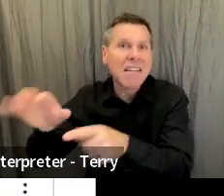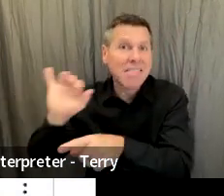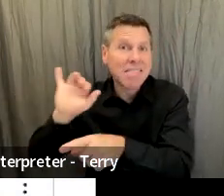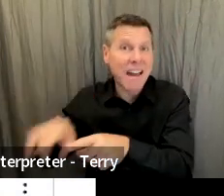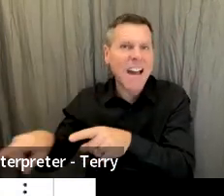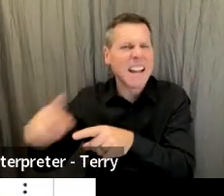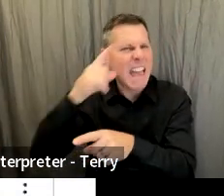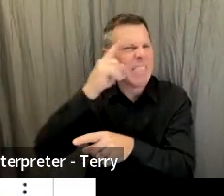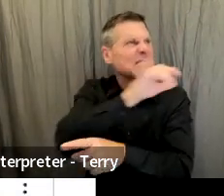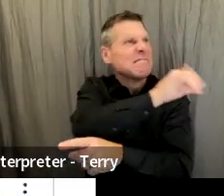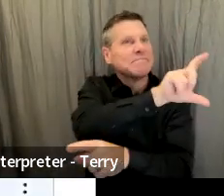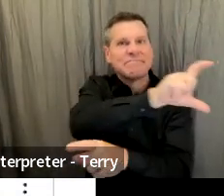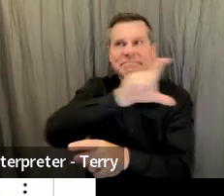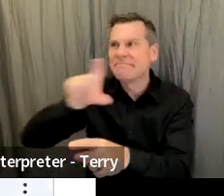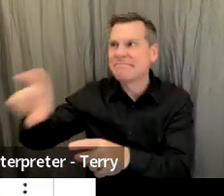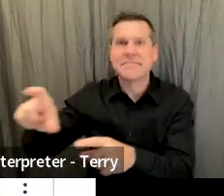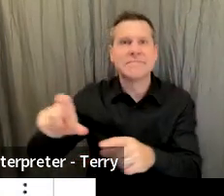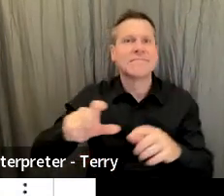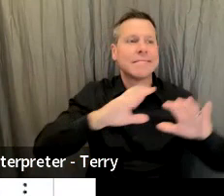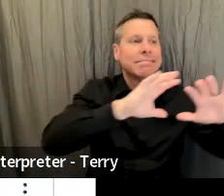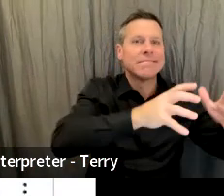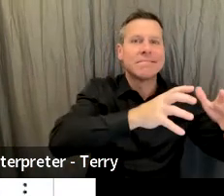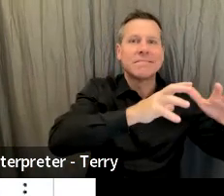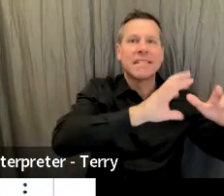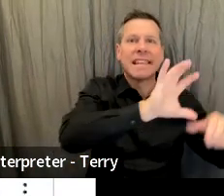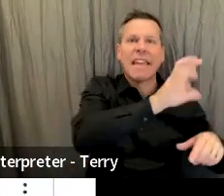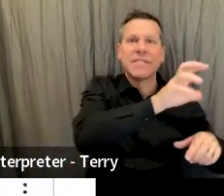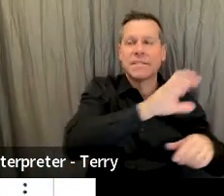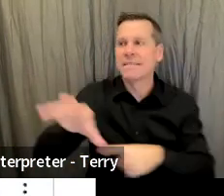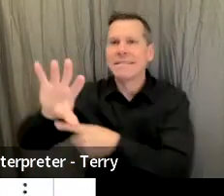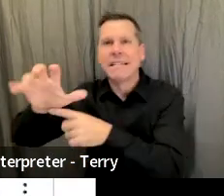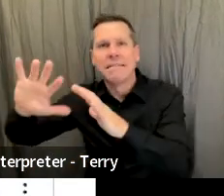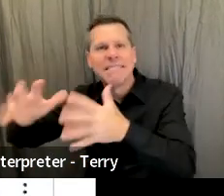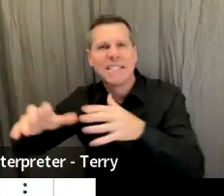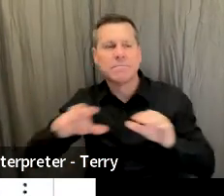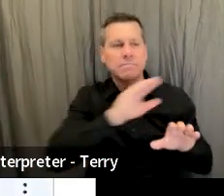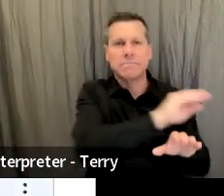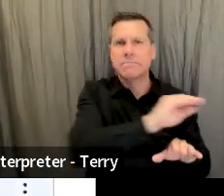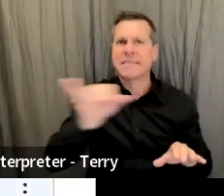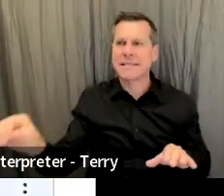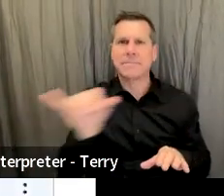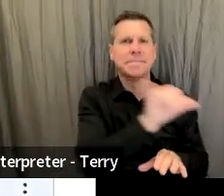So you can find them in either place, but they're they're organized in a particular order here in this canvas shell.